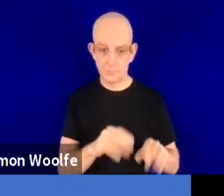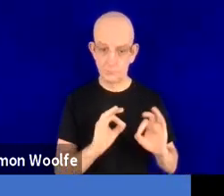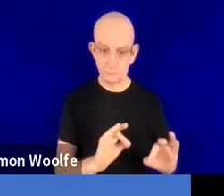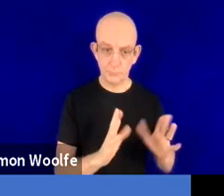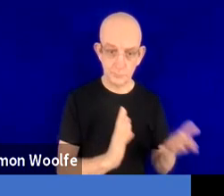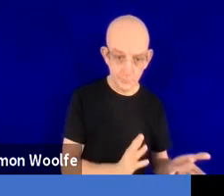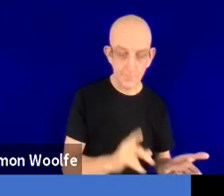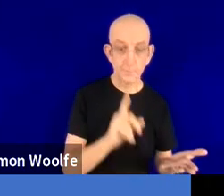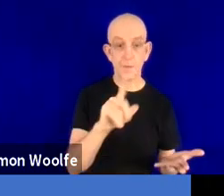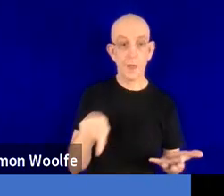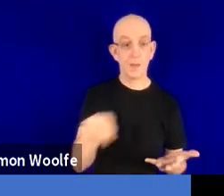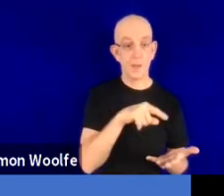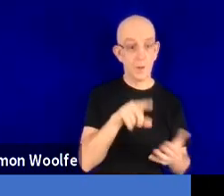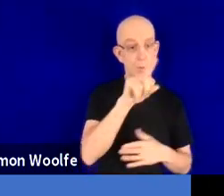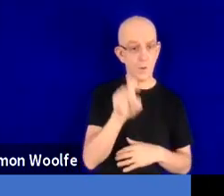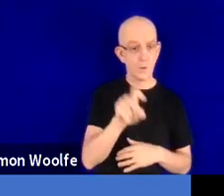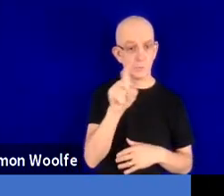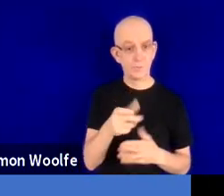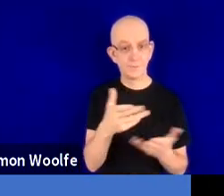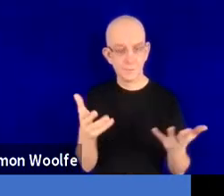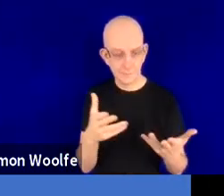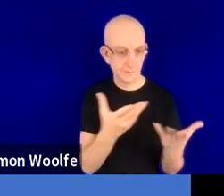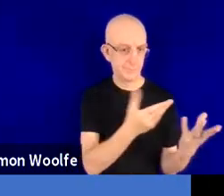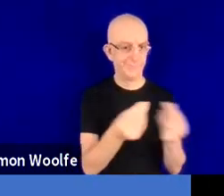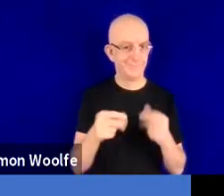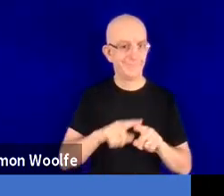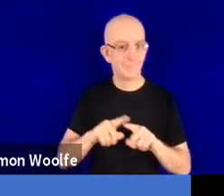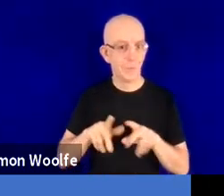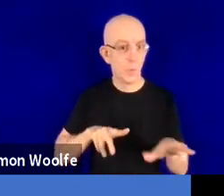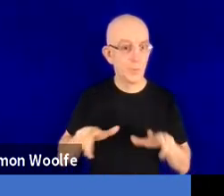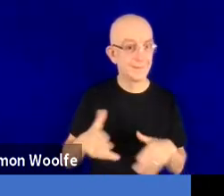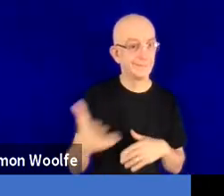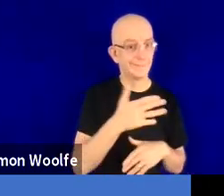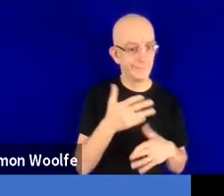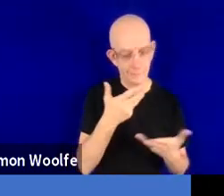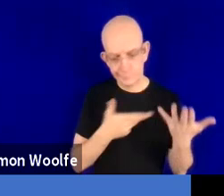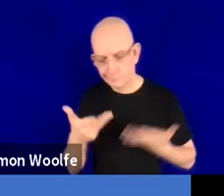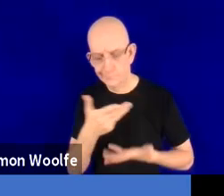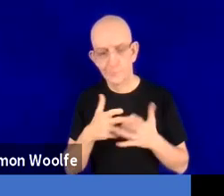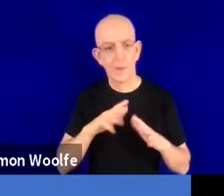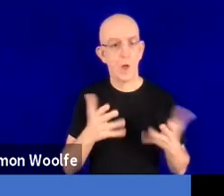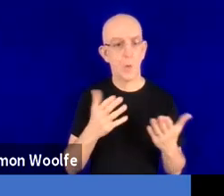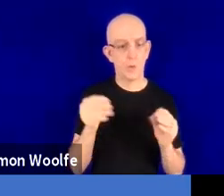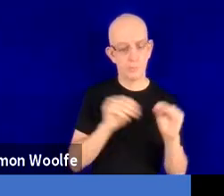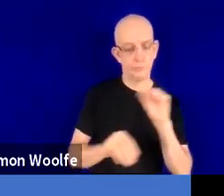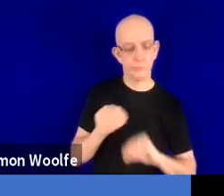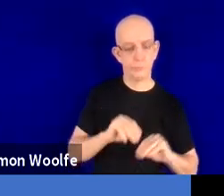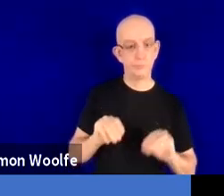I will share with you some elements here, but we will pose to the community in the coming weeks